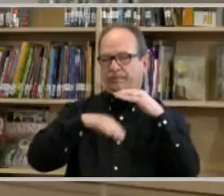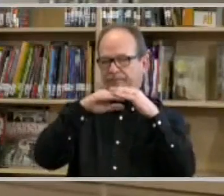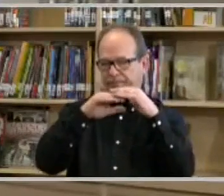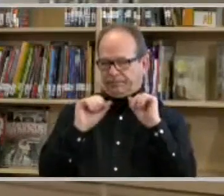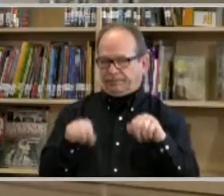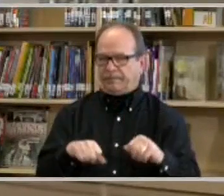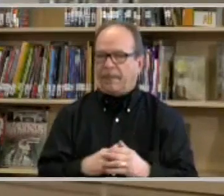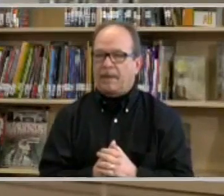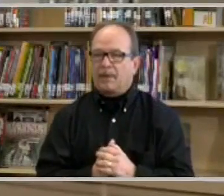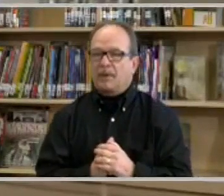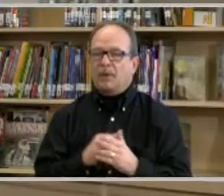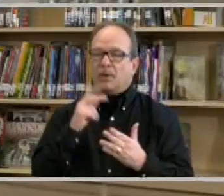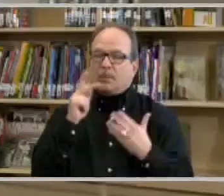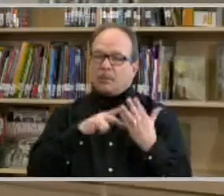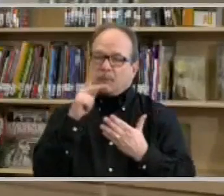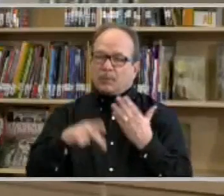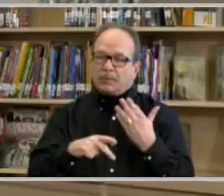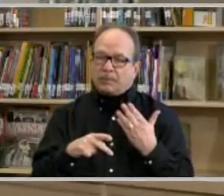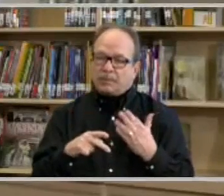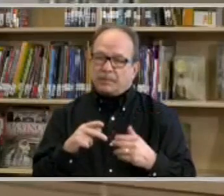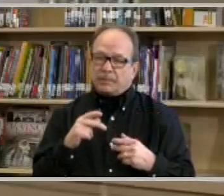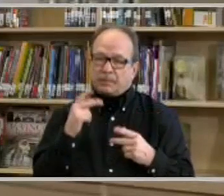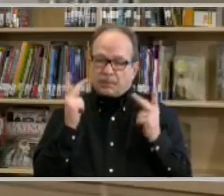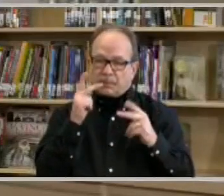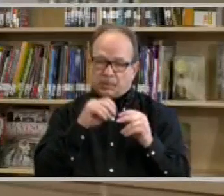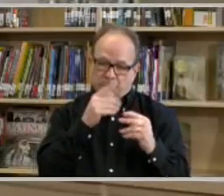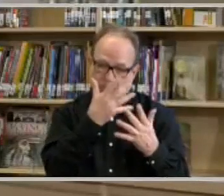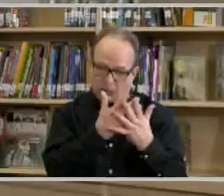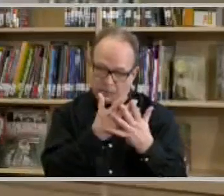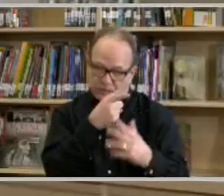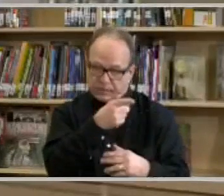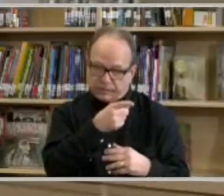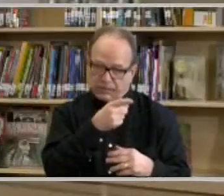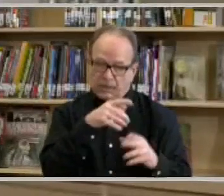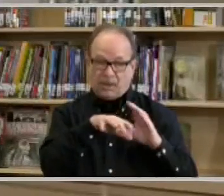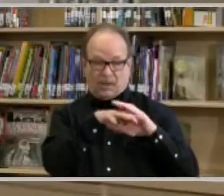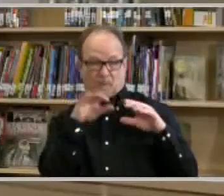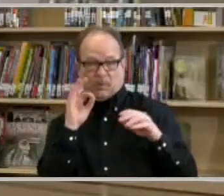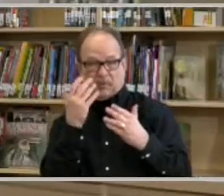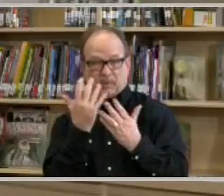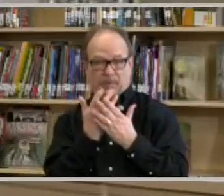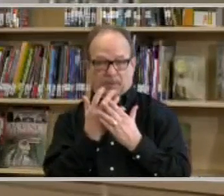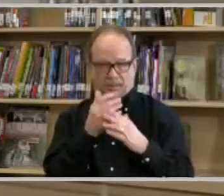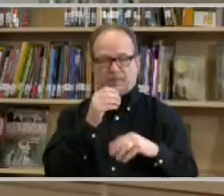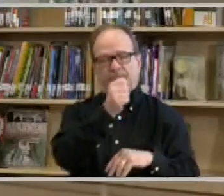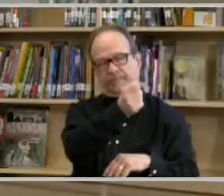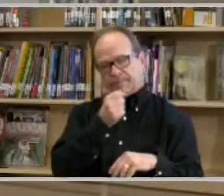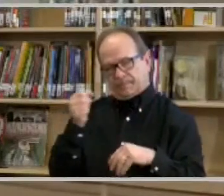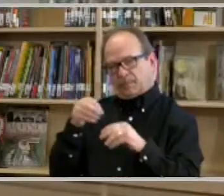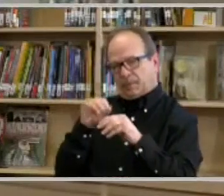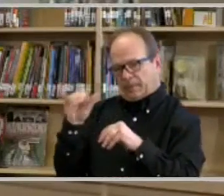WE'VE ALSO CREATED A PROGRAM FOR RETURNING CITIZENS TO HELP THEM